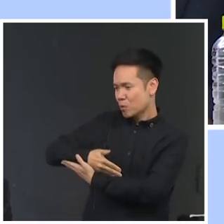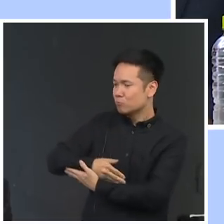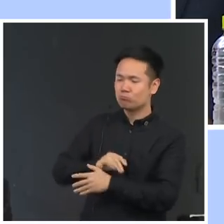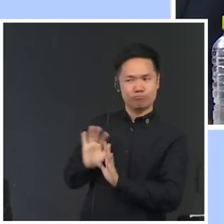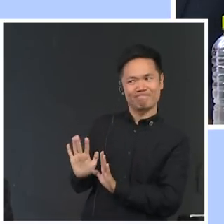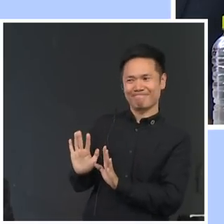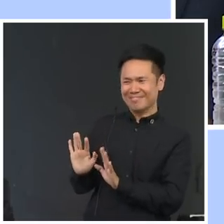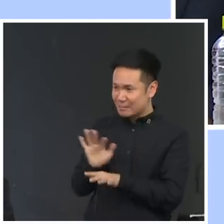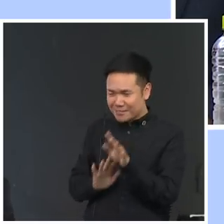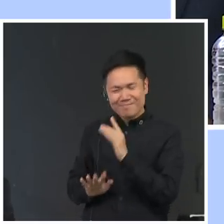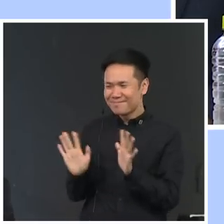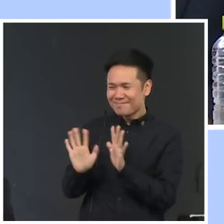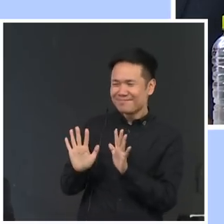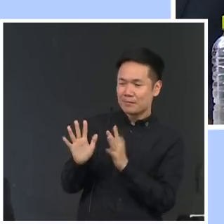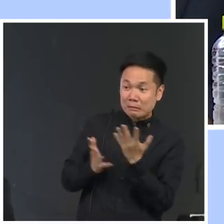because the daughter had already started learning sign language.